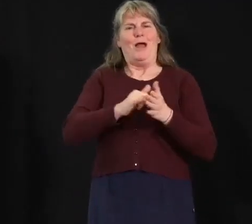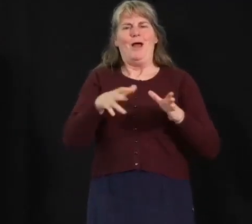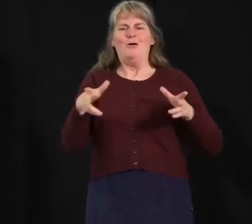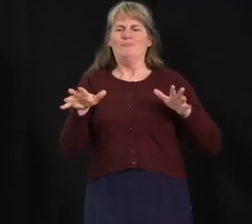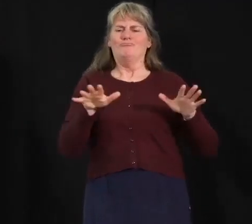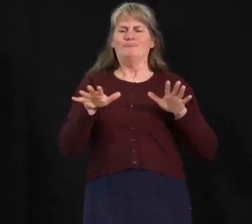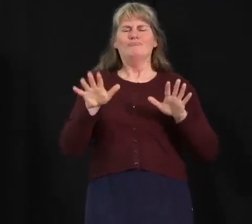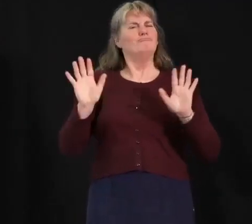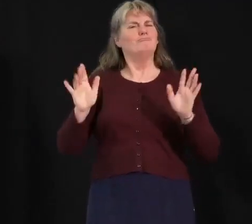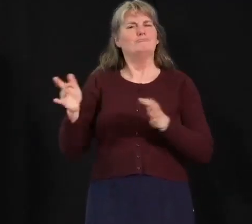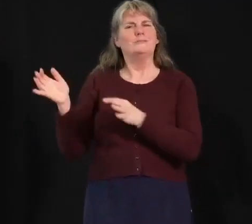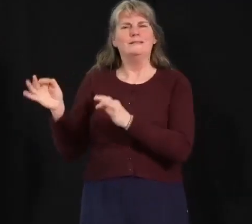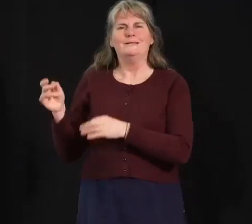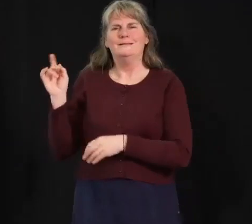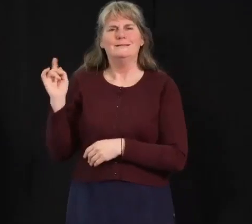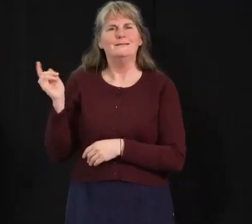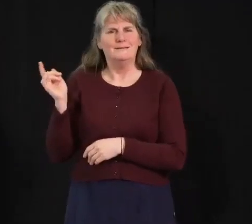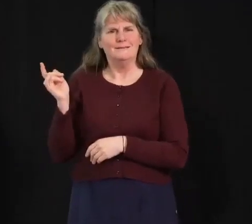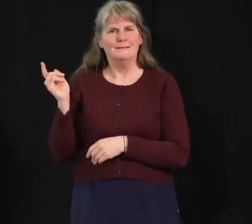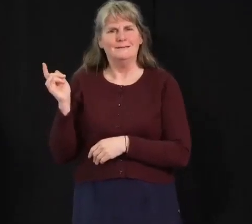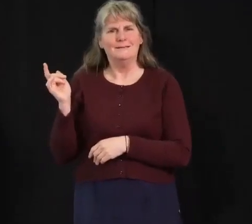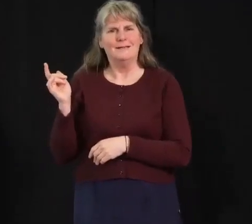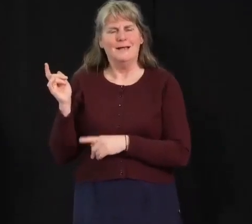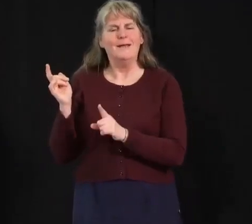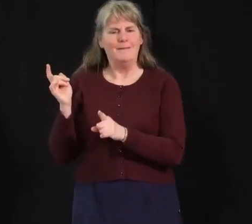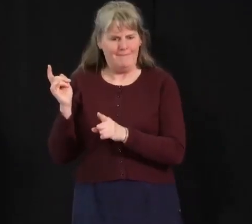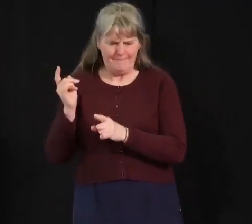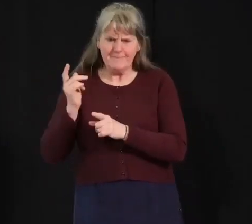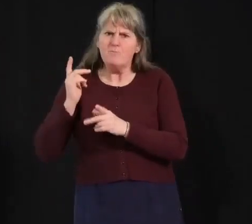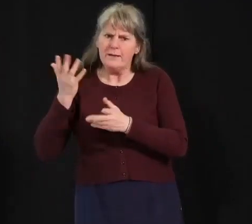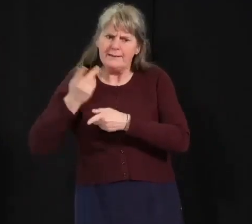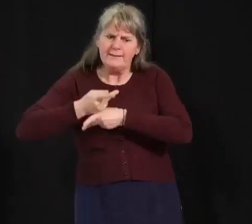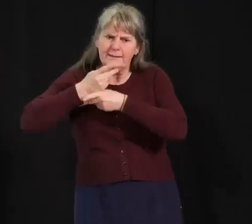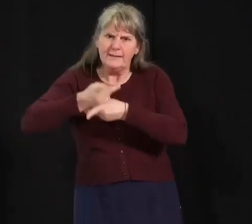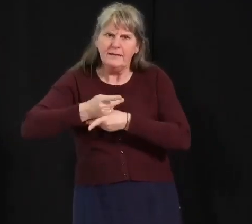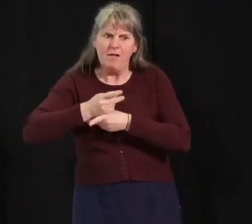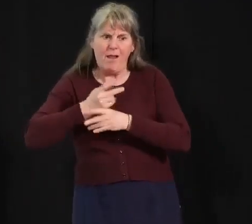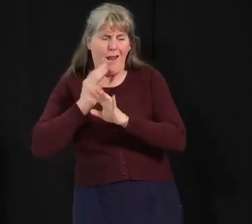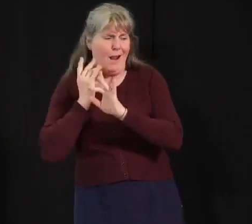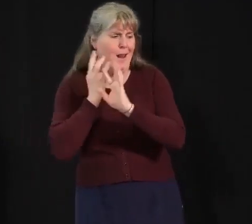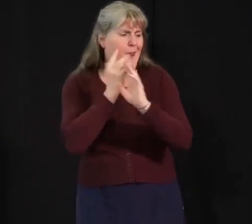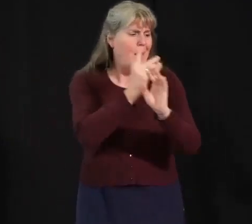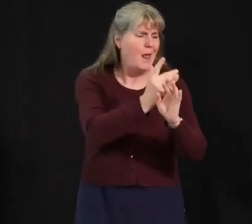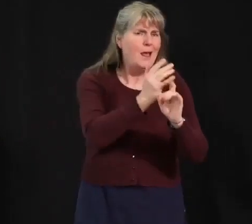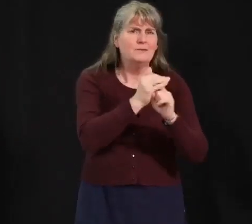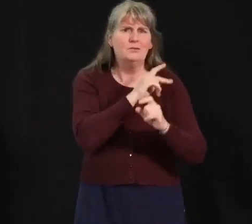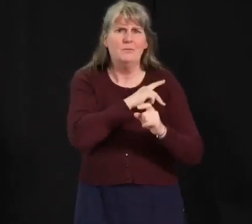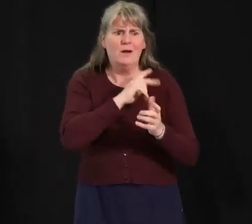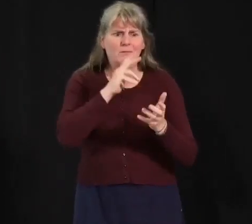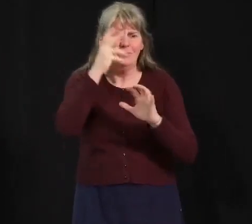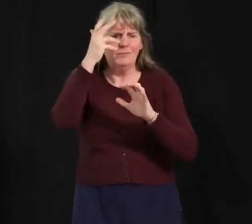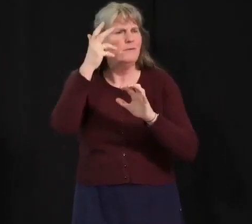concern of the risks that could easily occur due to lots of people gathering and relatively